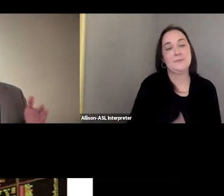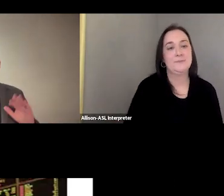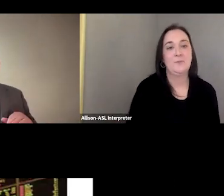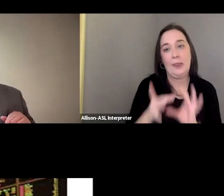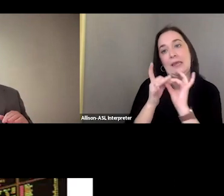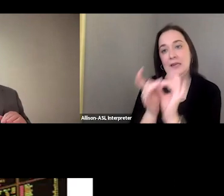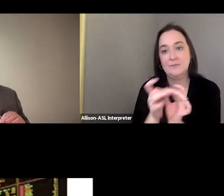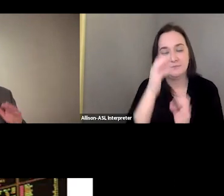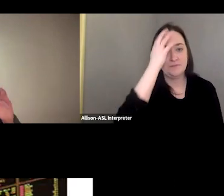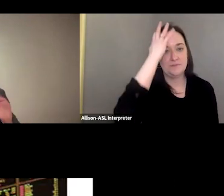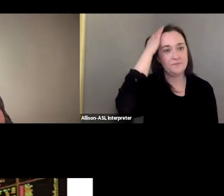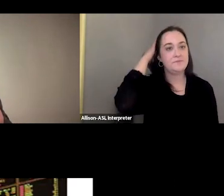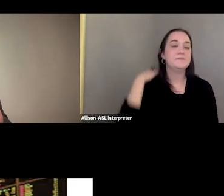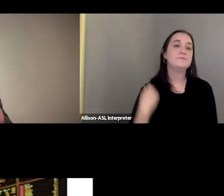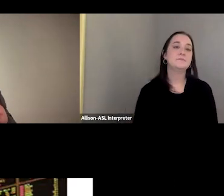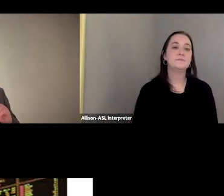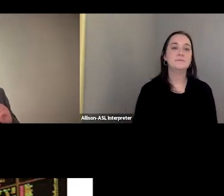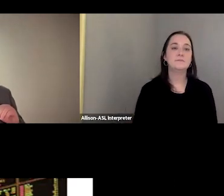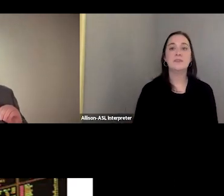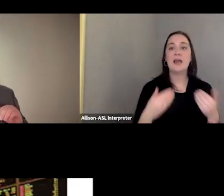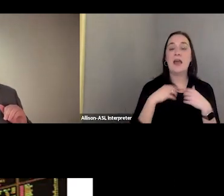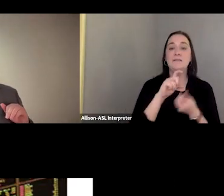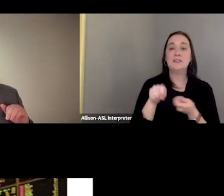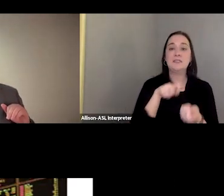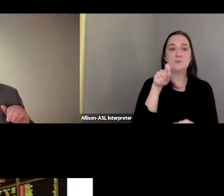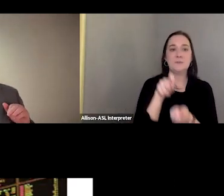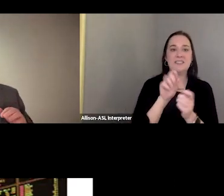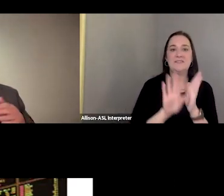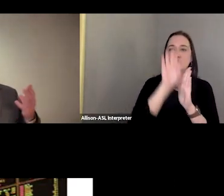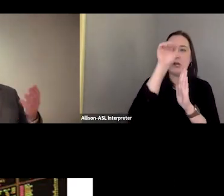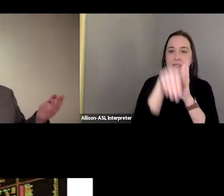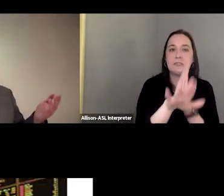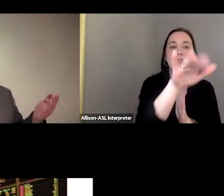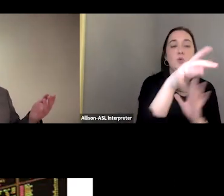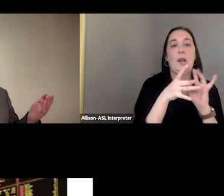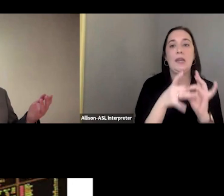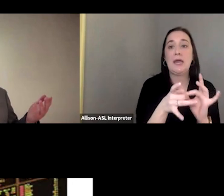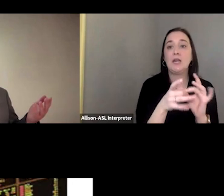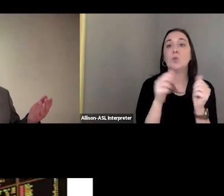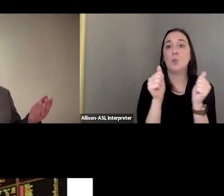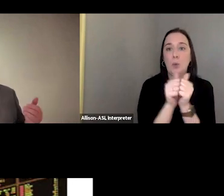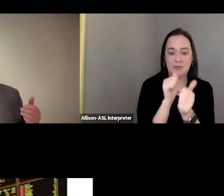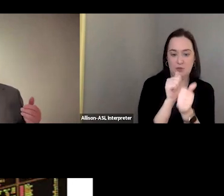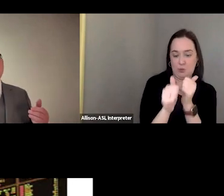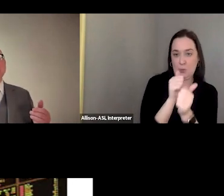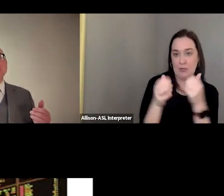There are concerning trends specifically around sports betting. So I would say sports betting. This the new hot thing that's coming on this coming around.